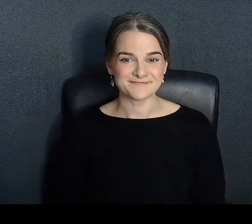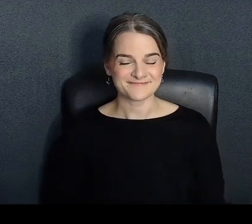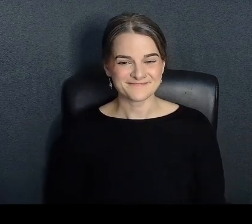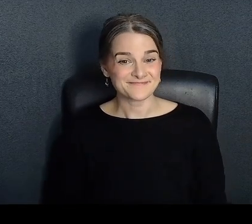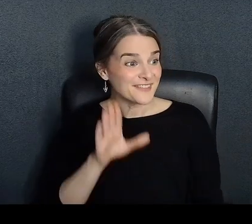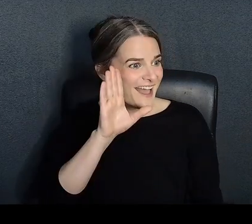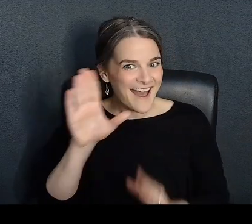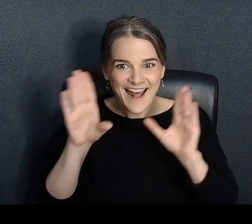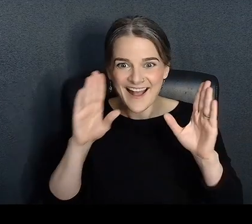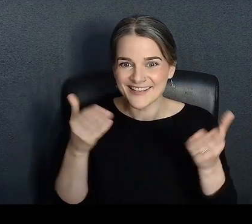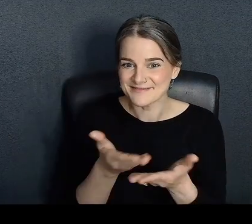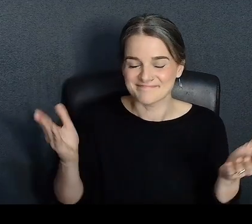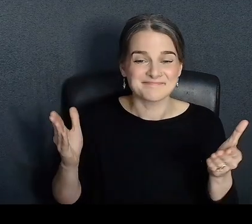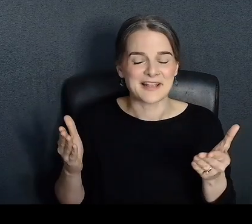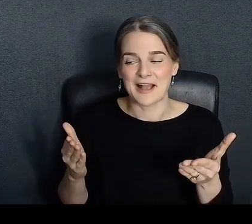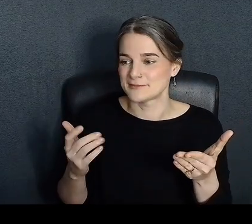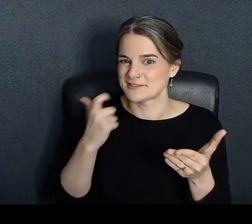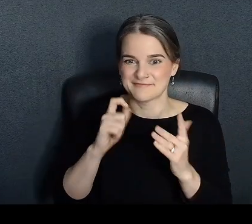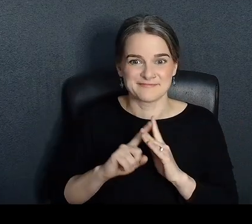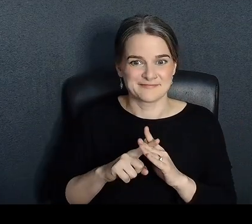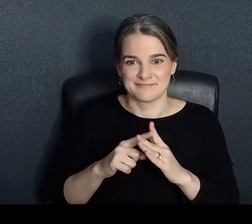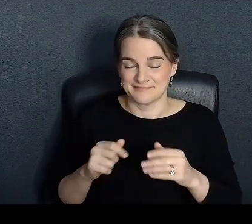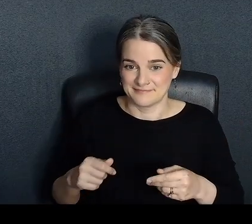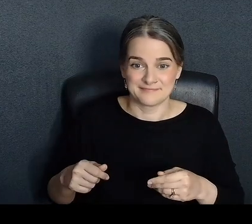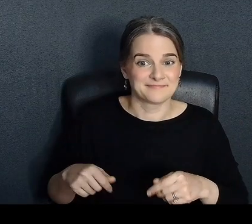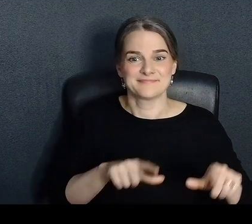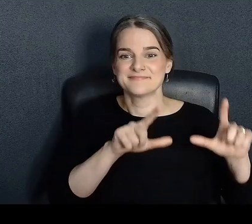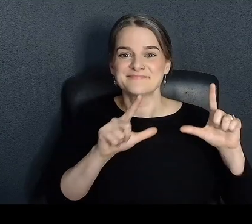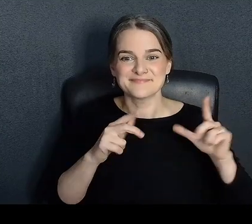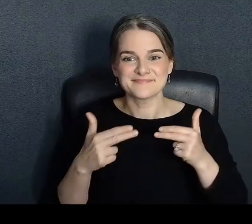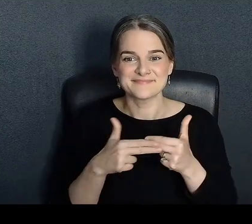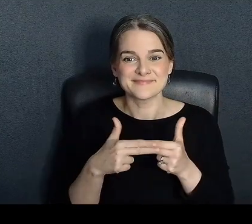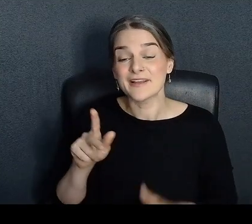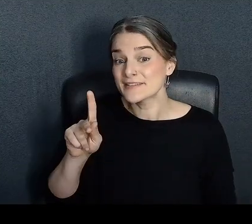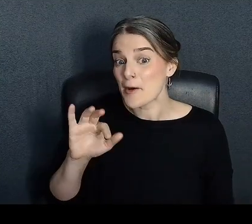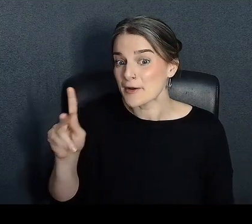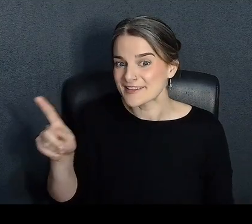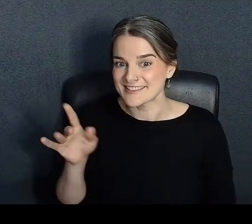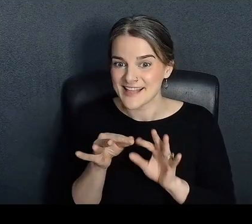And as Kirk said, we will be sharing this with you